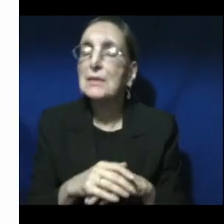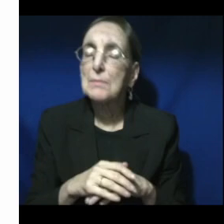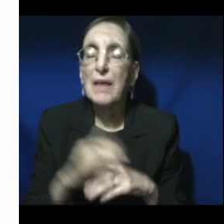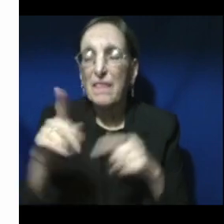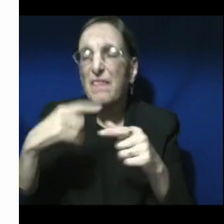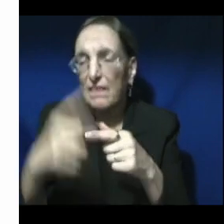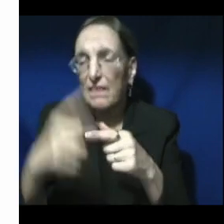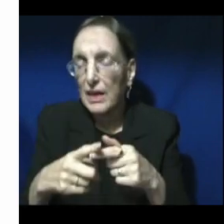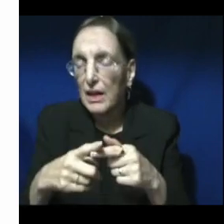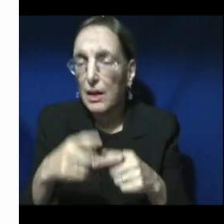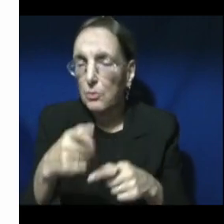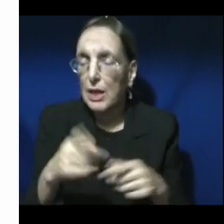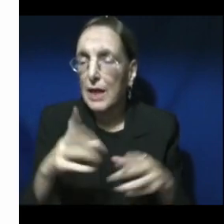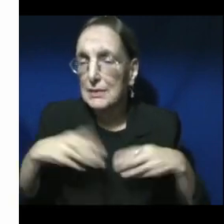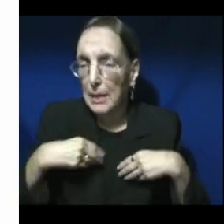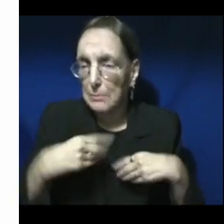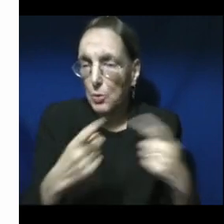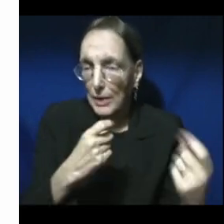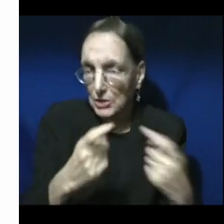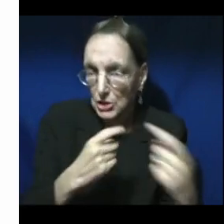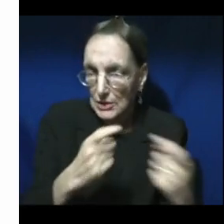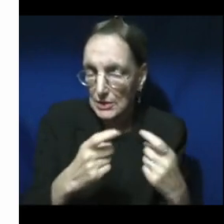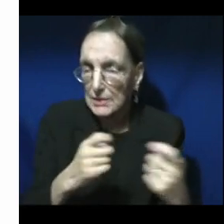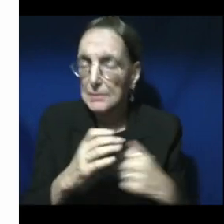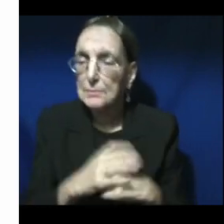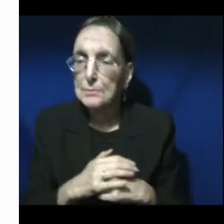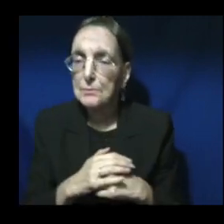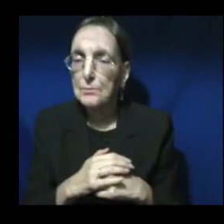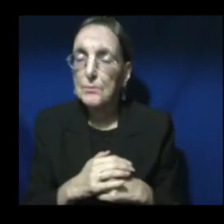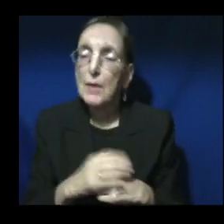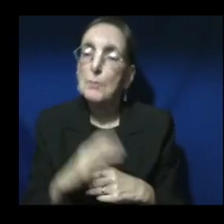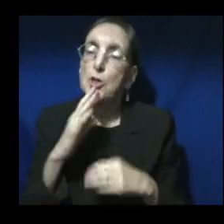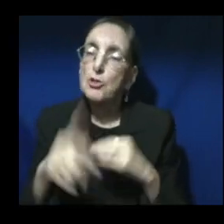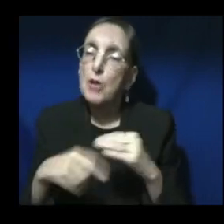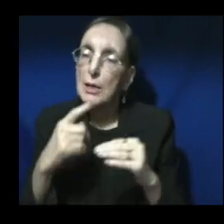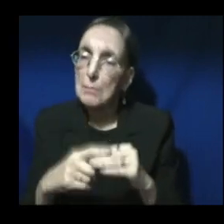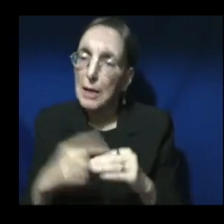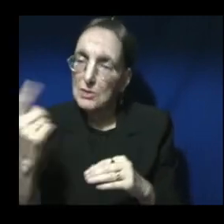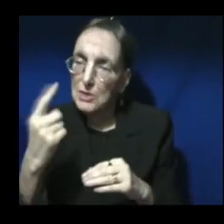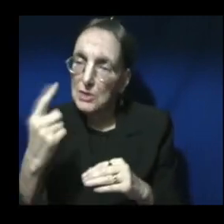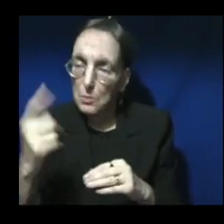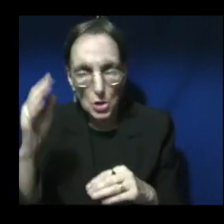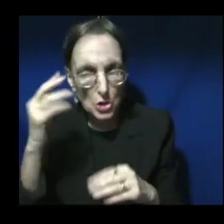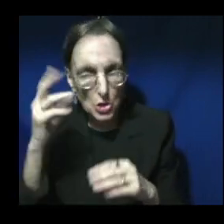to do that, I want to talk about somebody that no one is probably familiar with, but this gentleman,